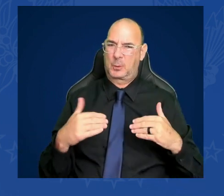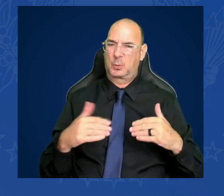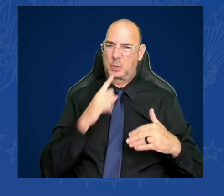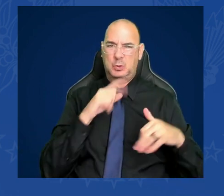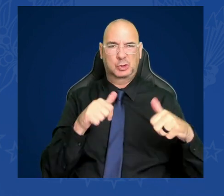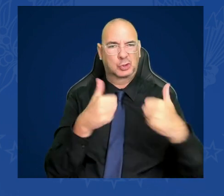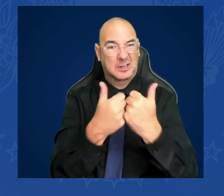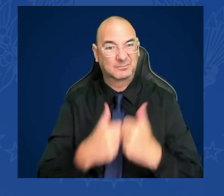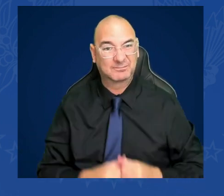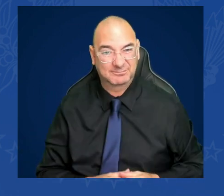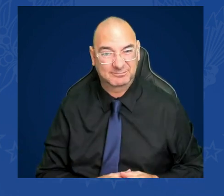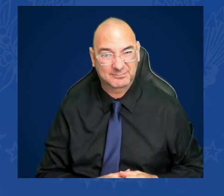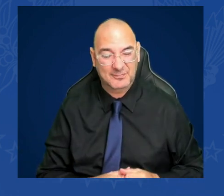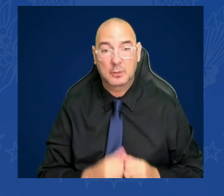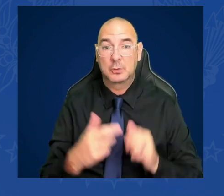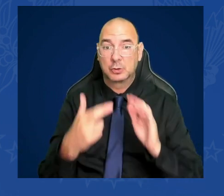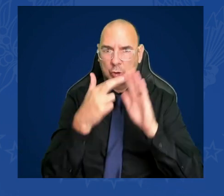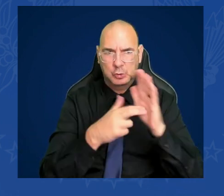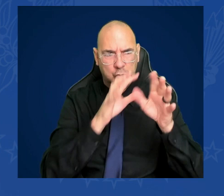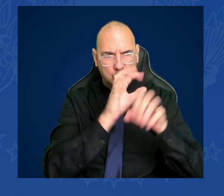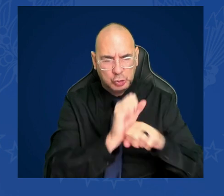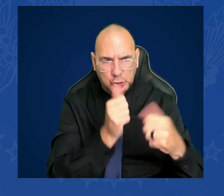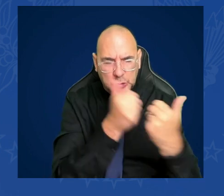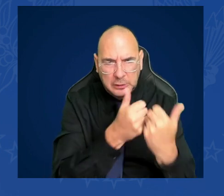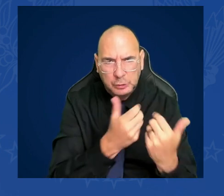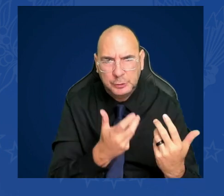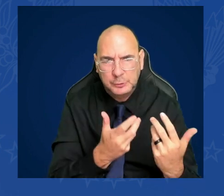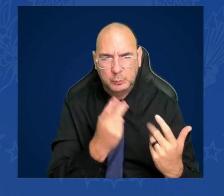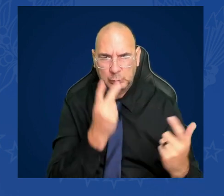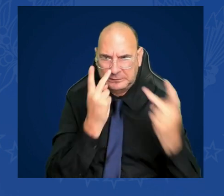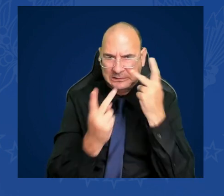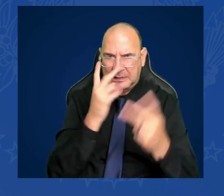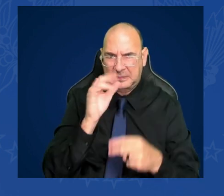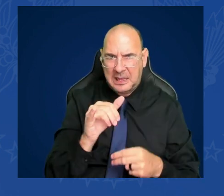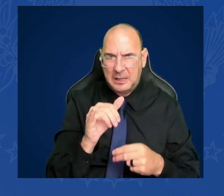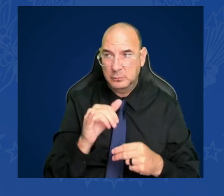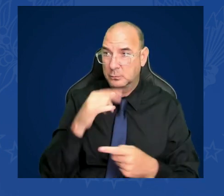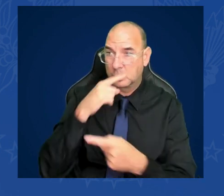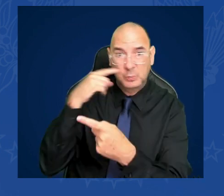We see this in Russia's unprovoked invasion of Ukraine,